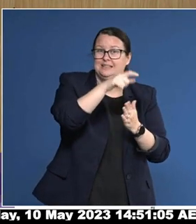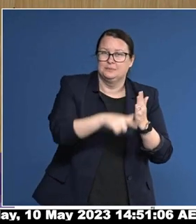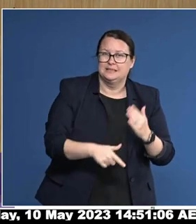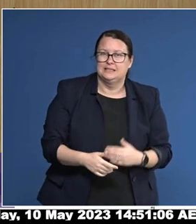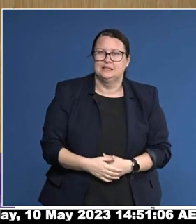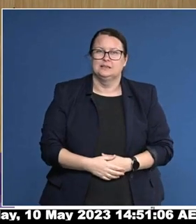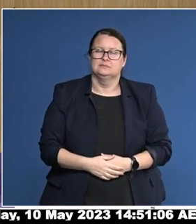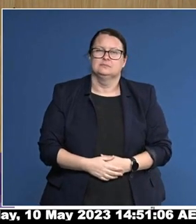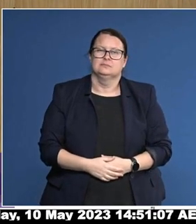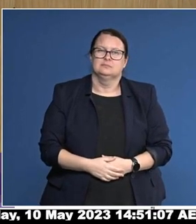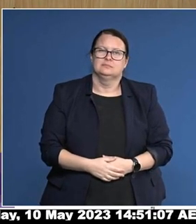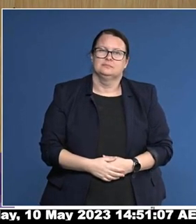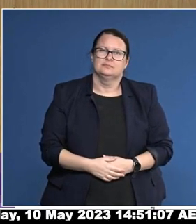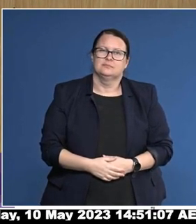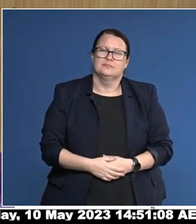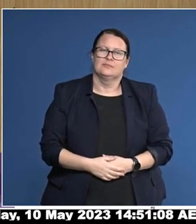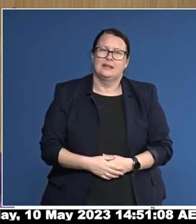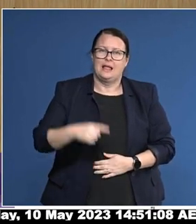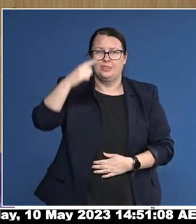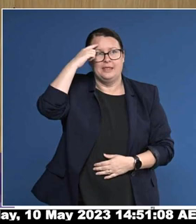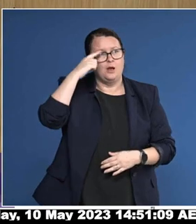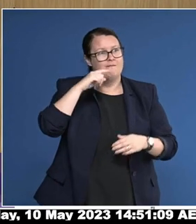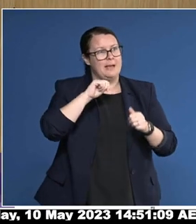and best practice wasn't front of mind.